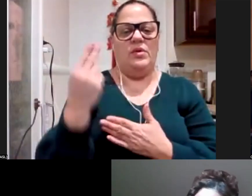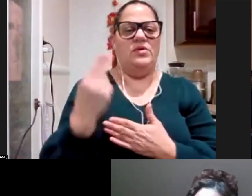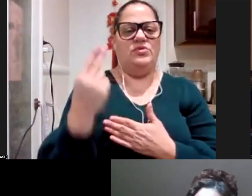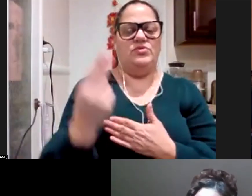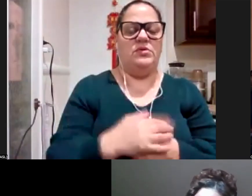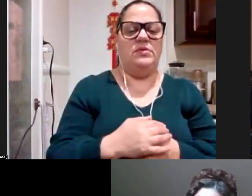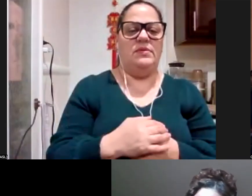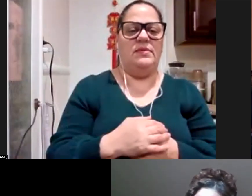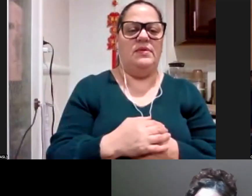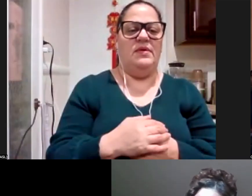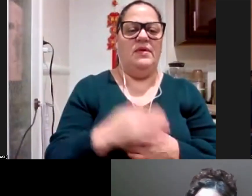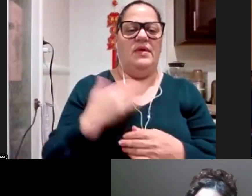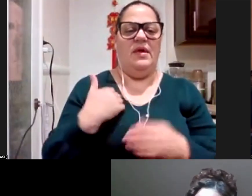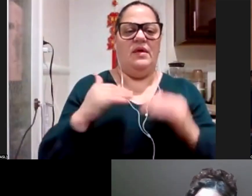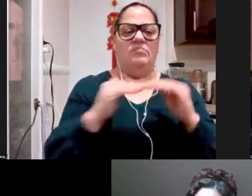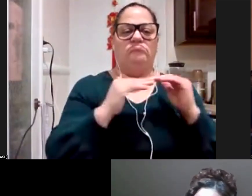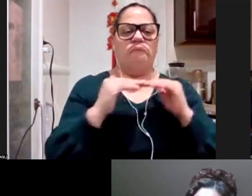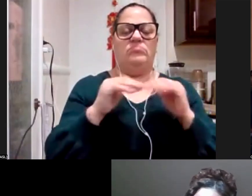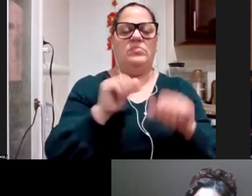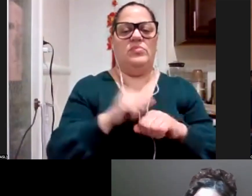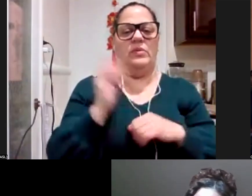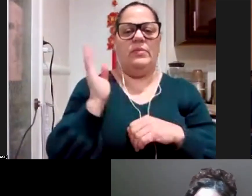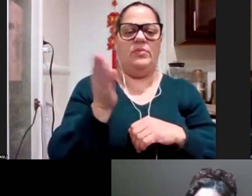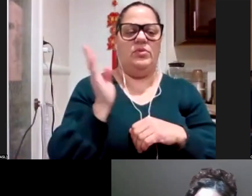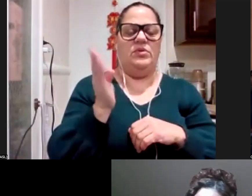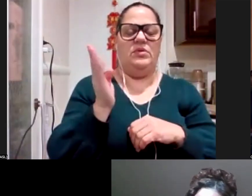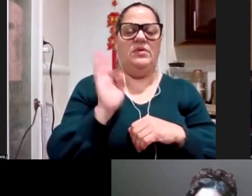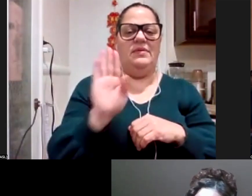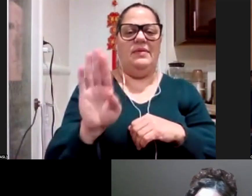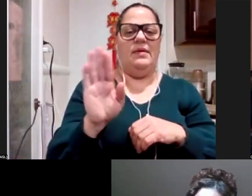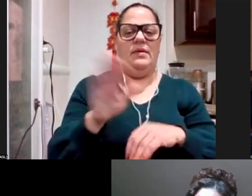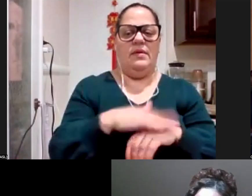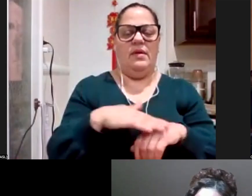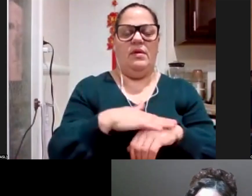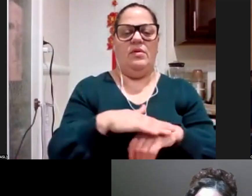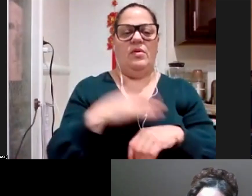colleague of mine is going to be presenting at that session and so we're going to sit together